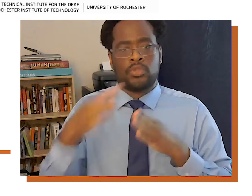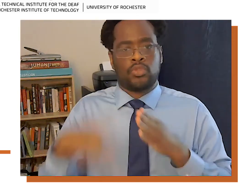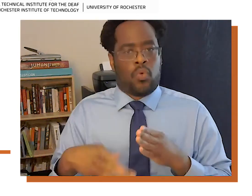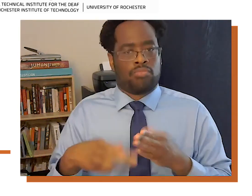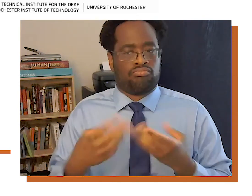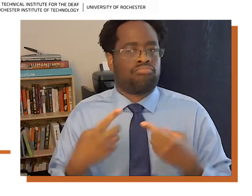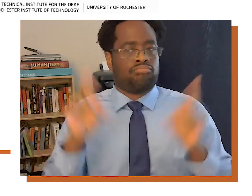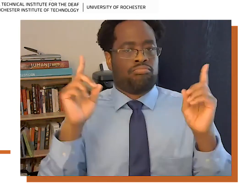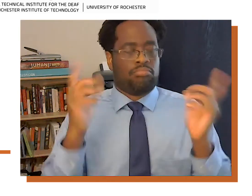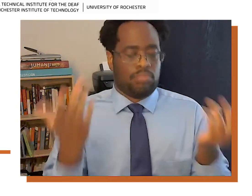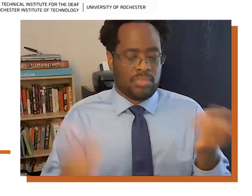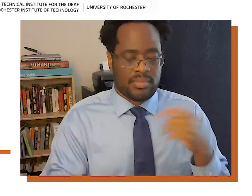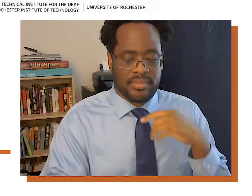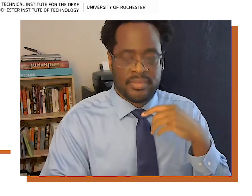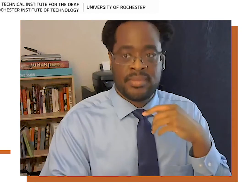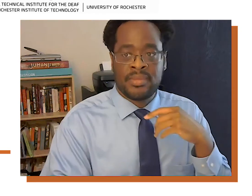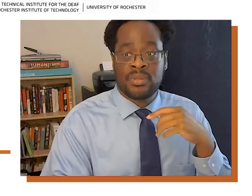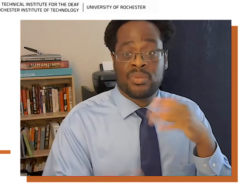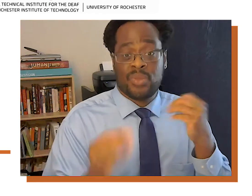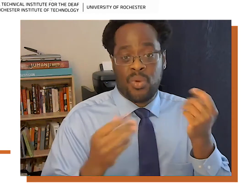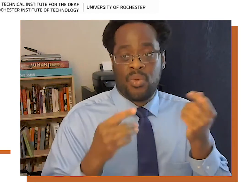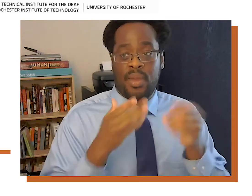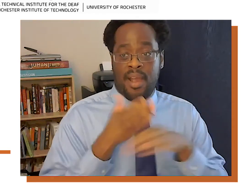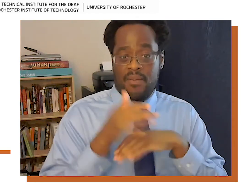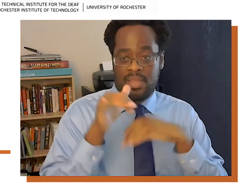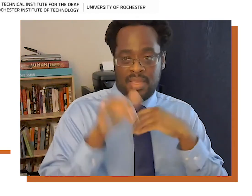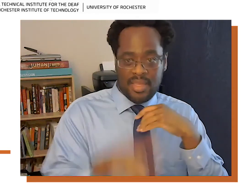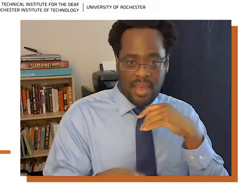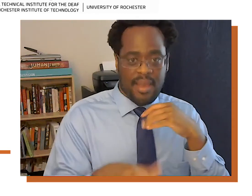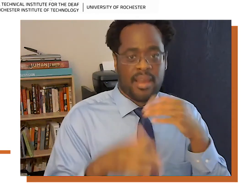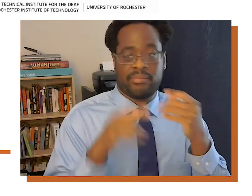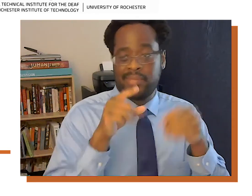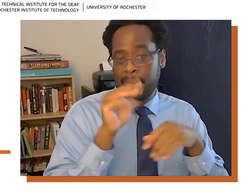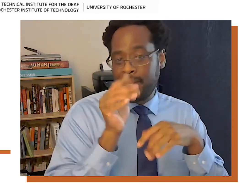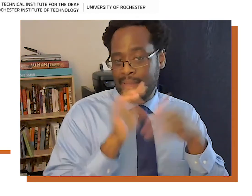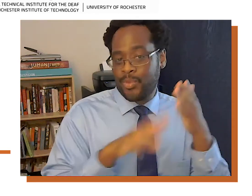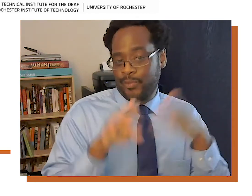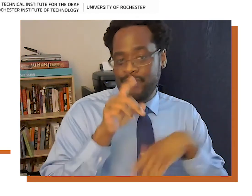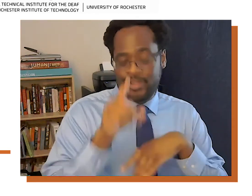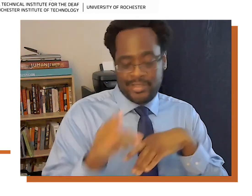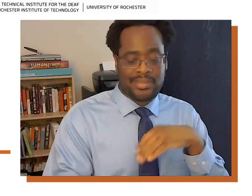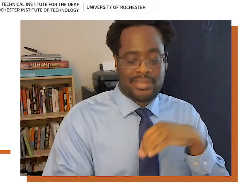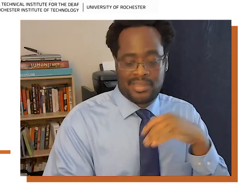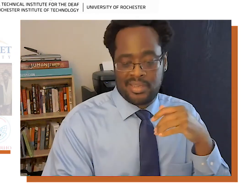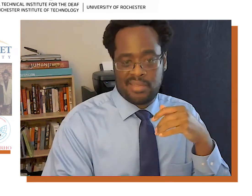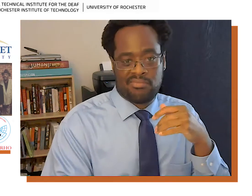to think about what would make me happy and what would be the best result for me personally,